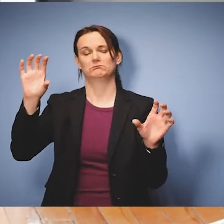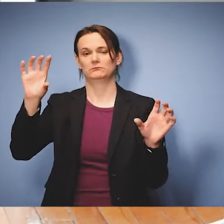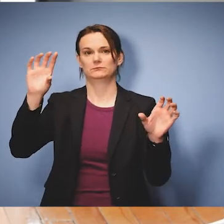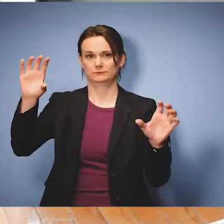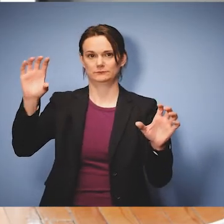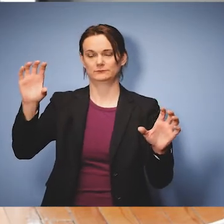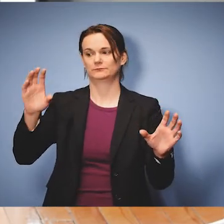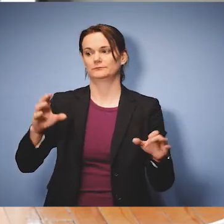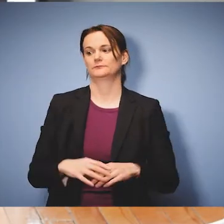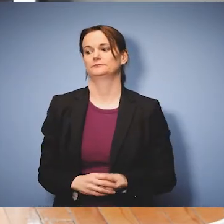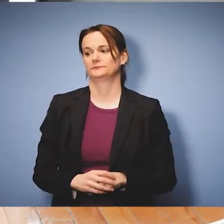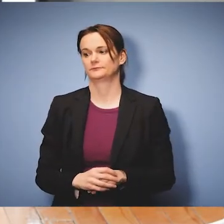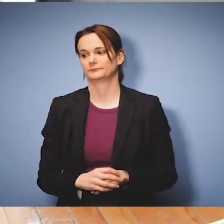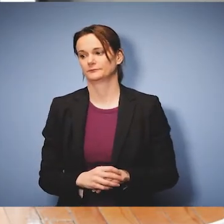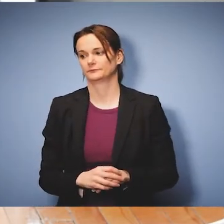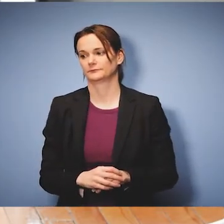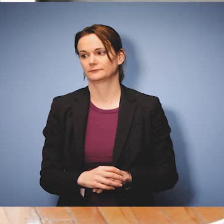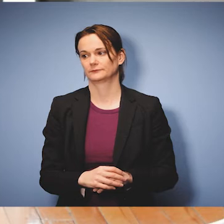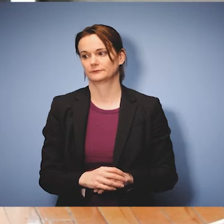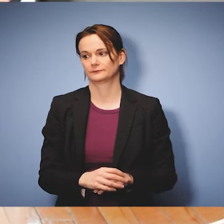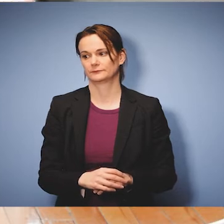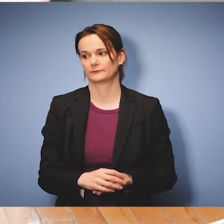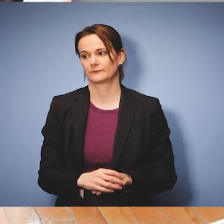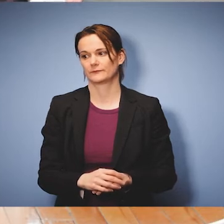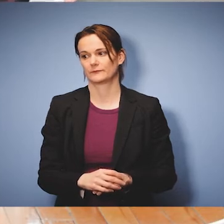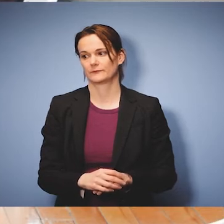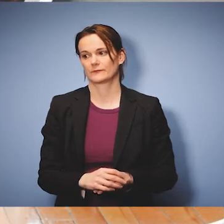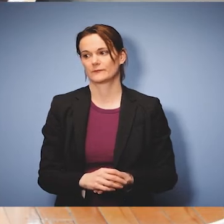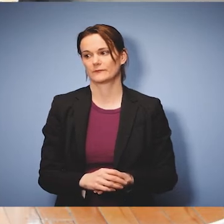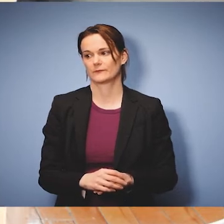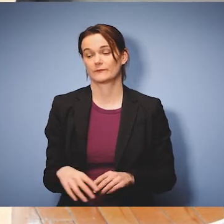It's getting locked in with the wall and then you can take your extra pieces later on